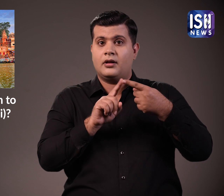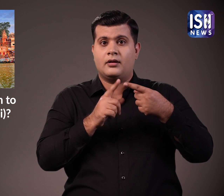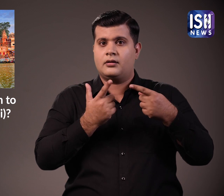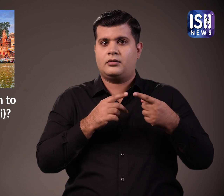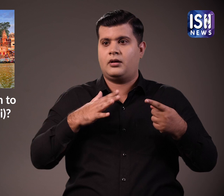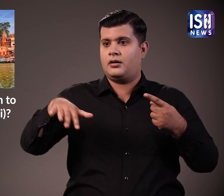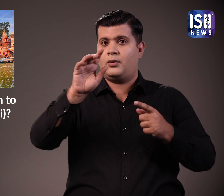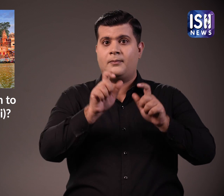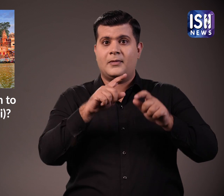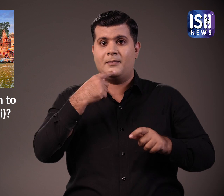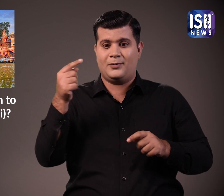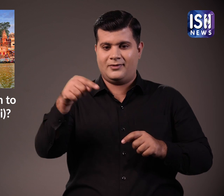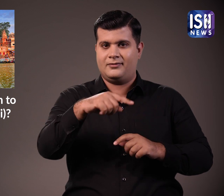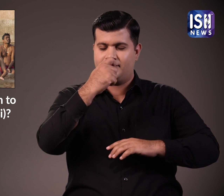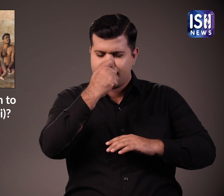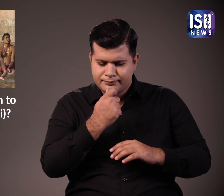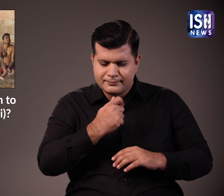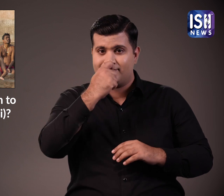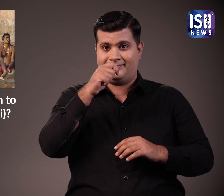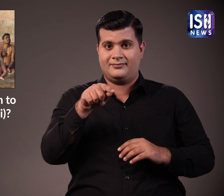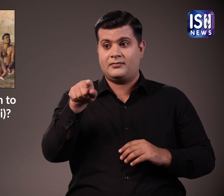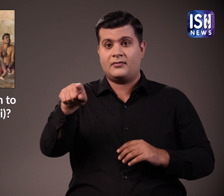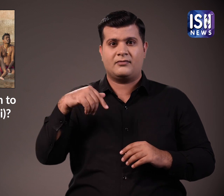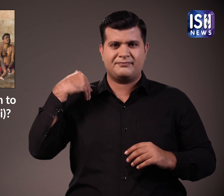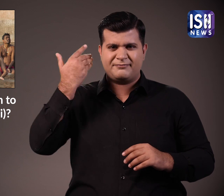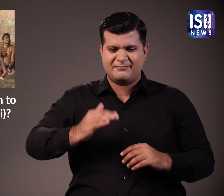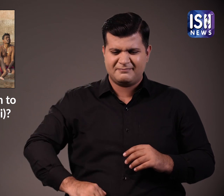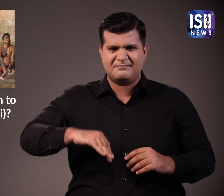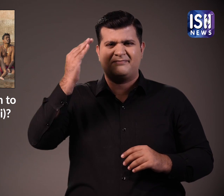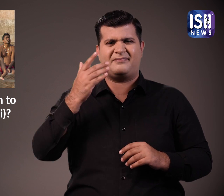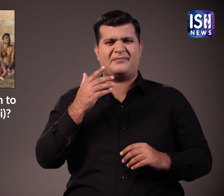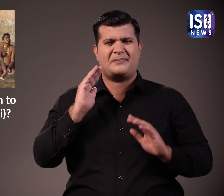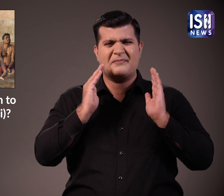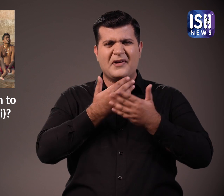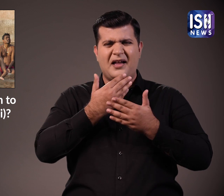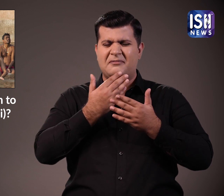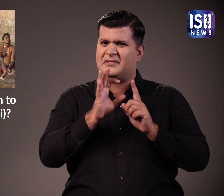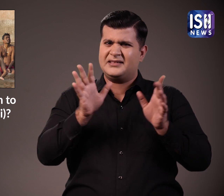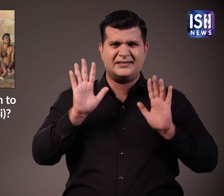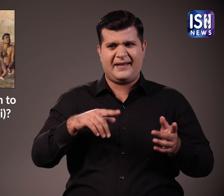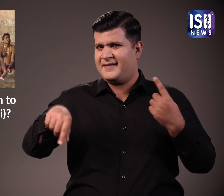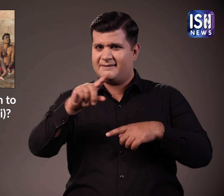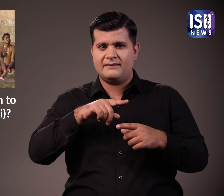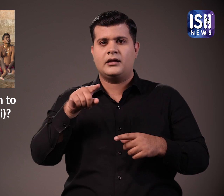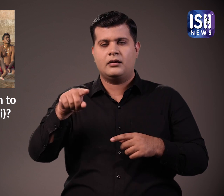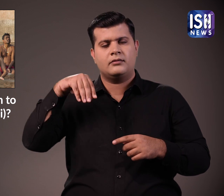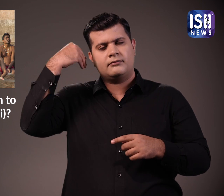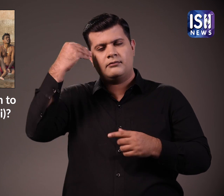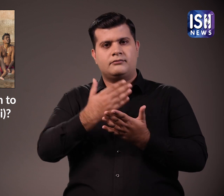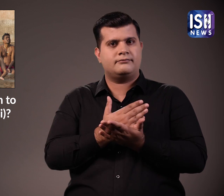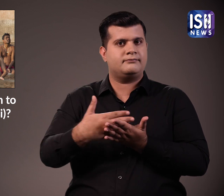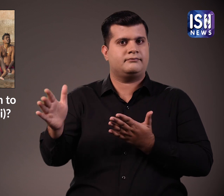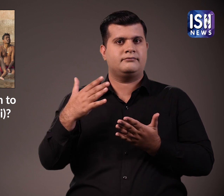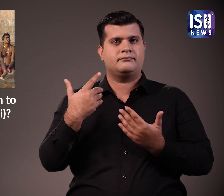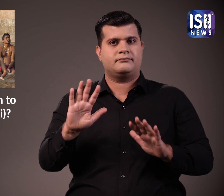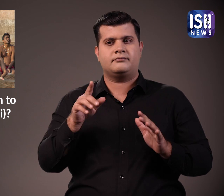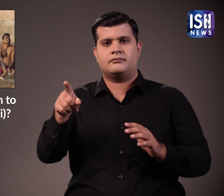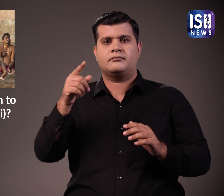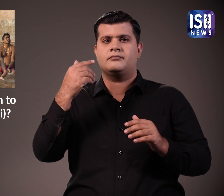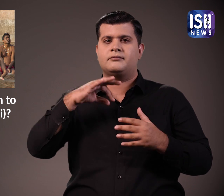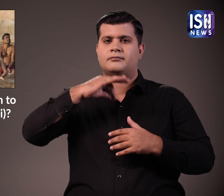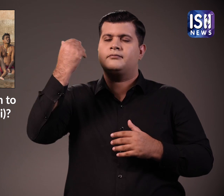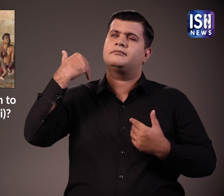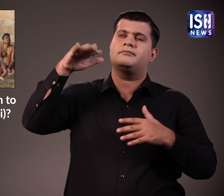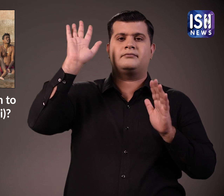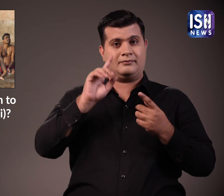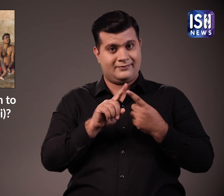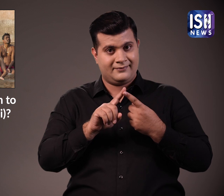1. Whoever comes into Kashi and takes a dip in the Ganga, will have all their sins washed away.